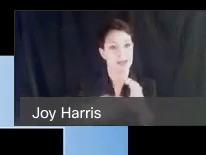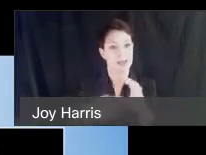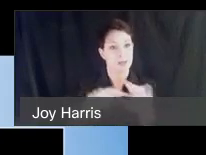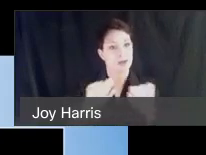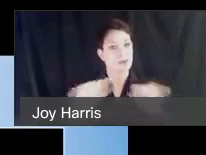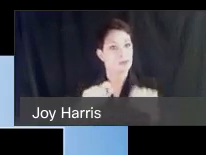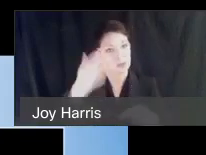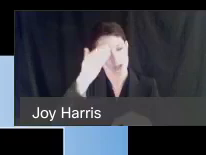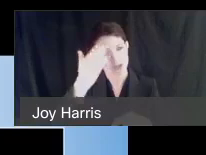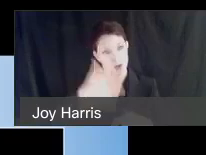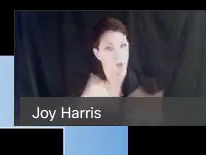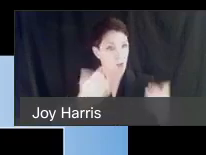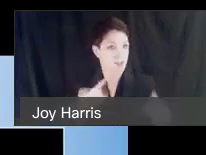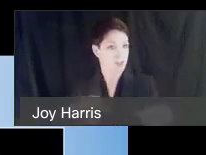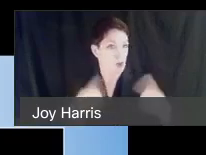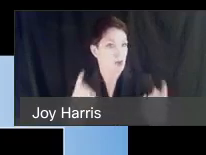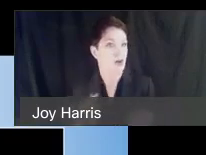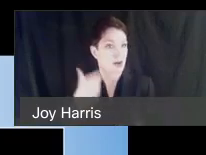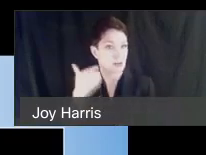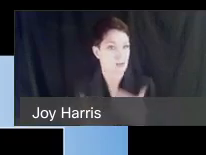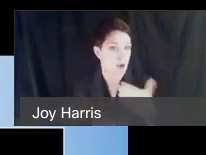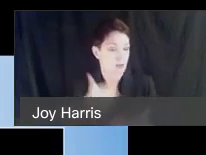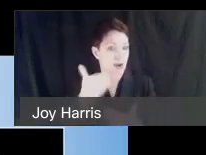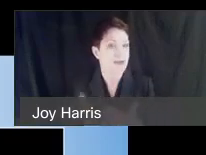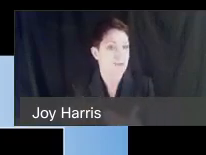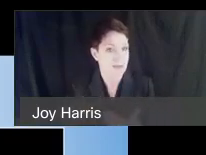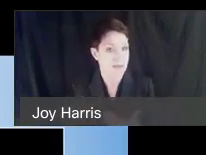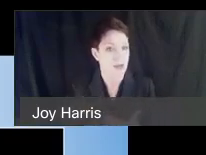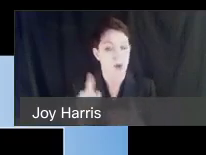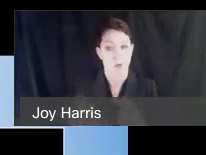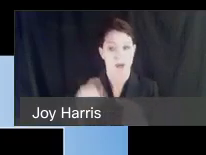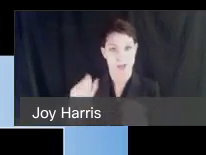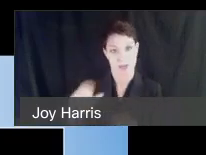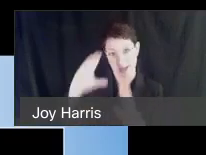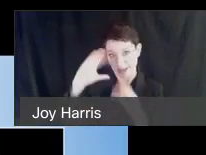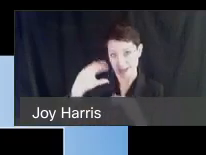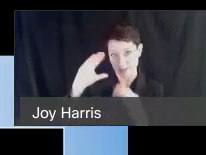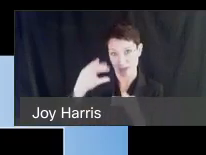our vaccination progress and when you can expect, or what you can expect, when it's your turn.